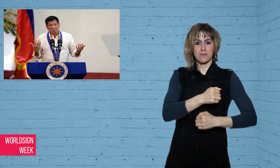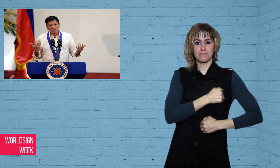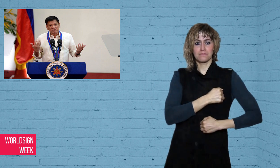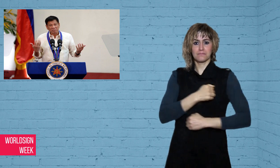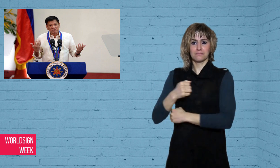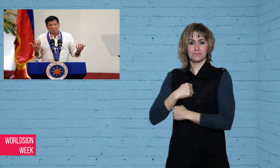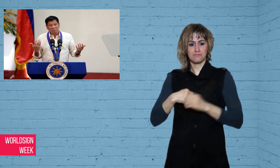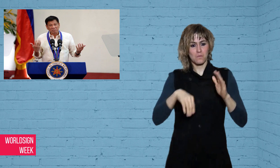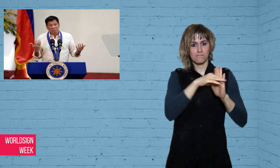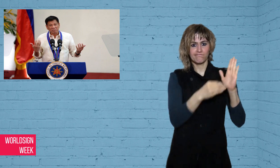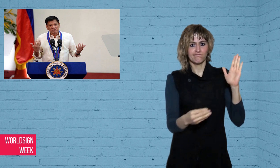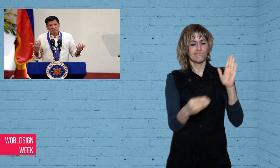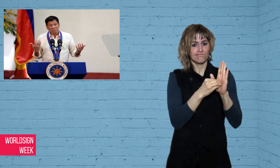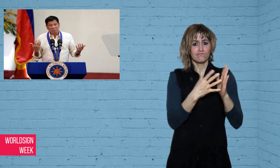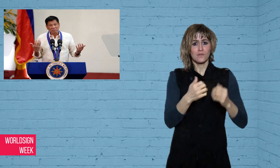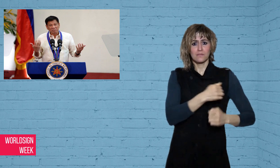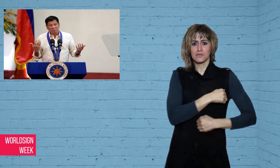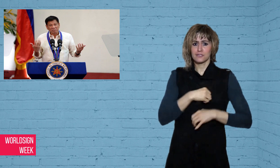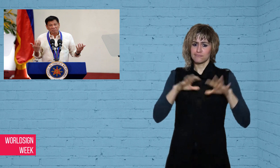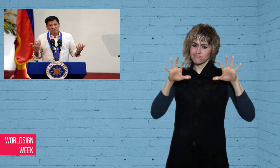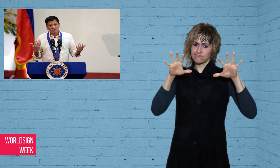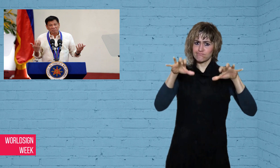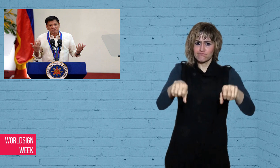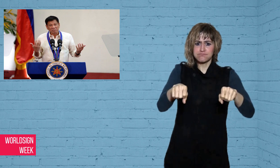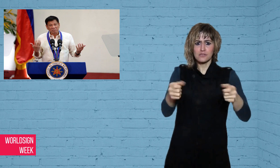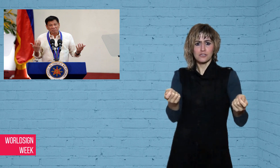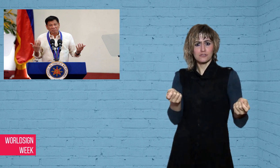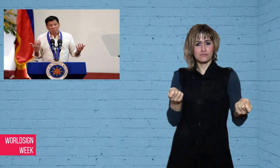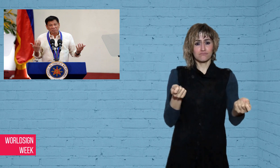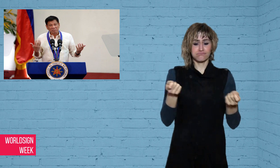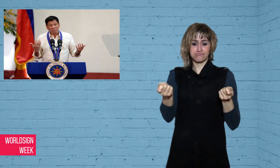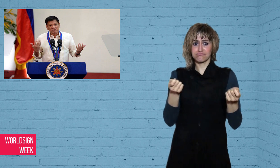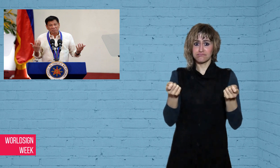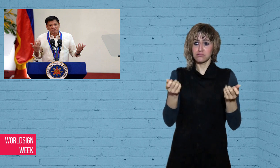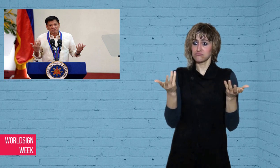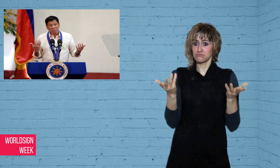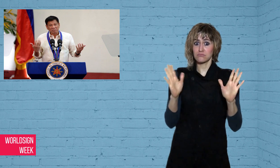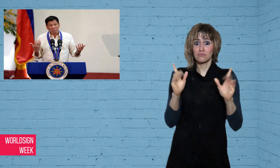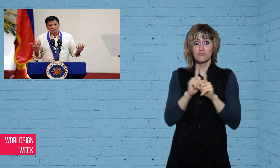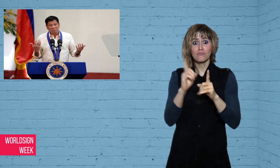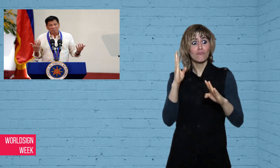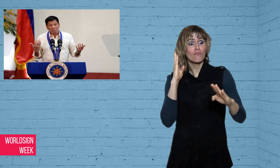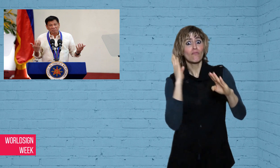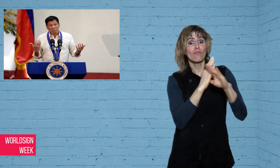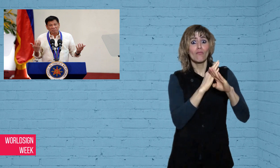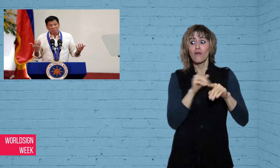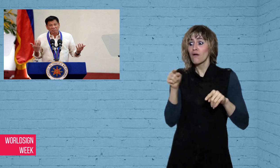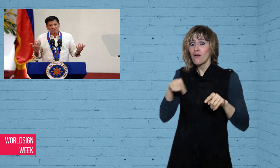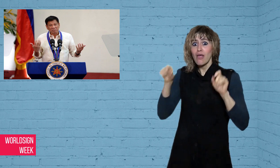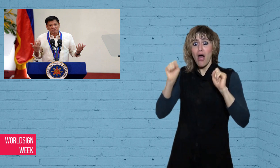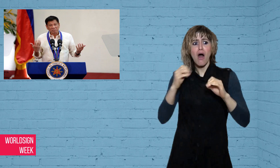The issue has become sensitive in the